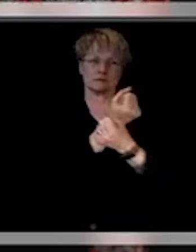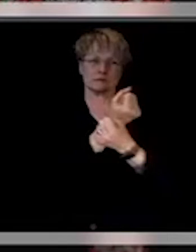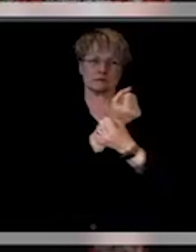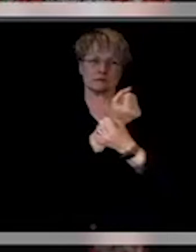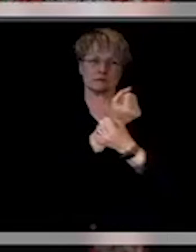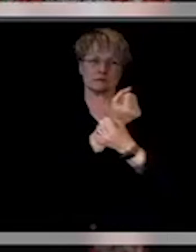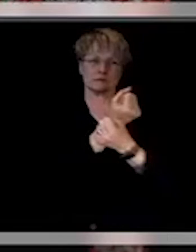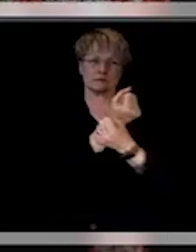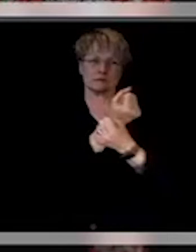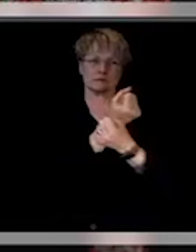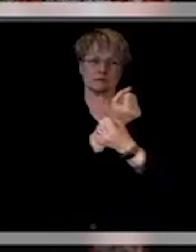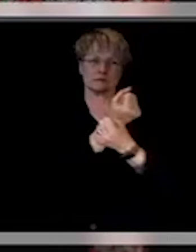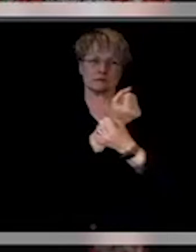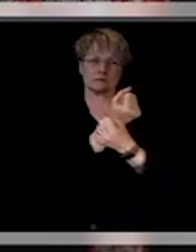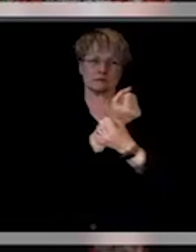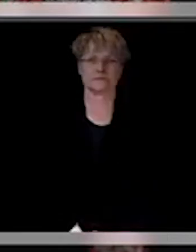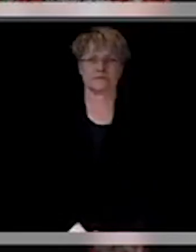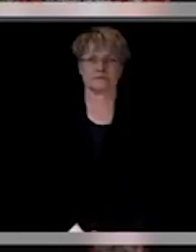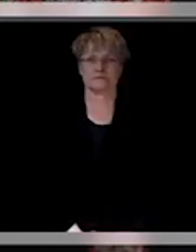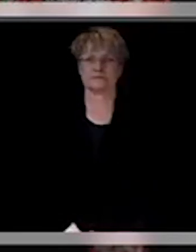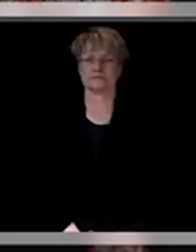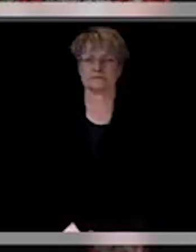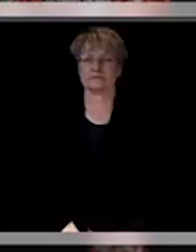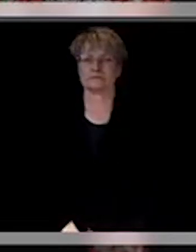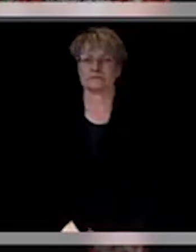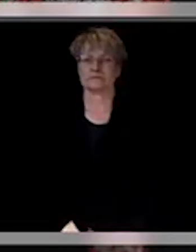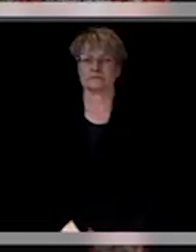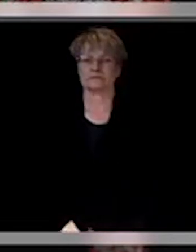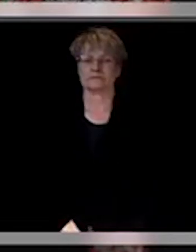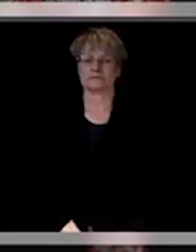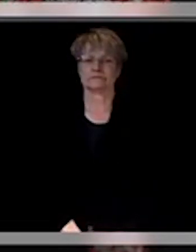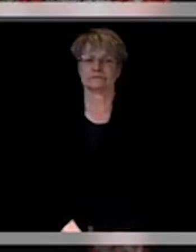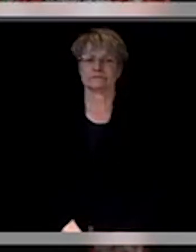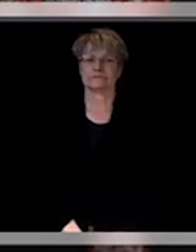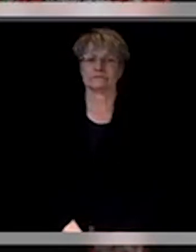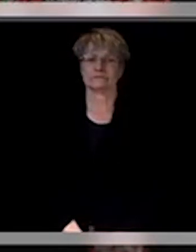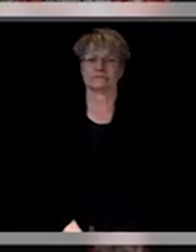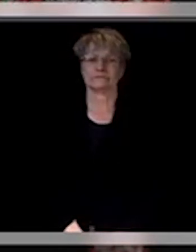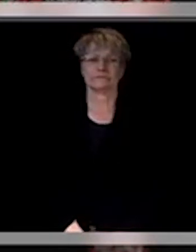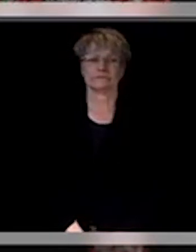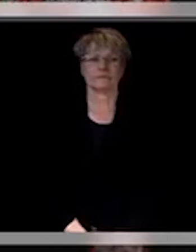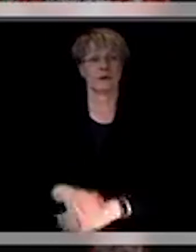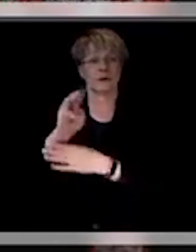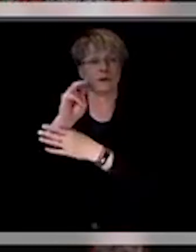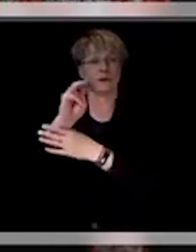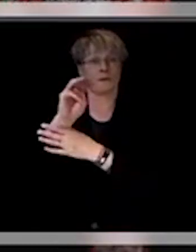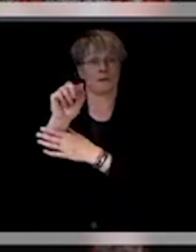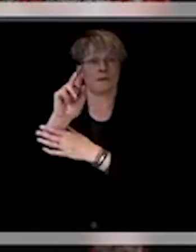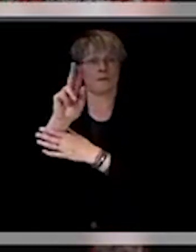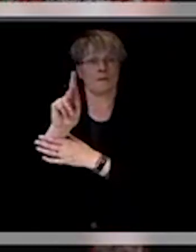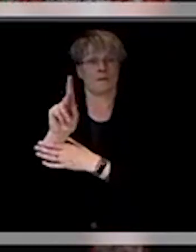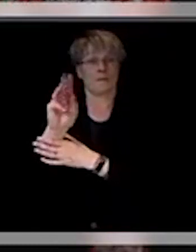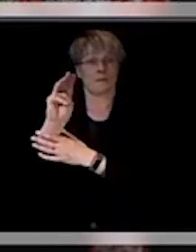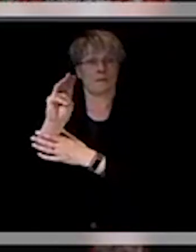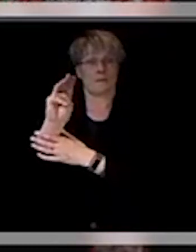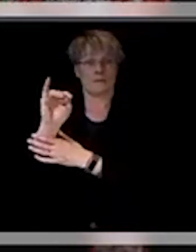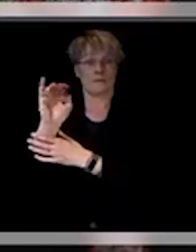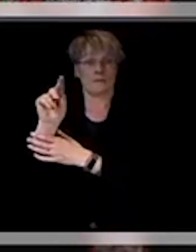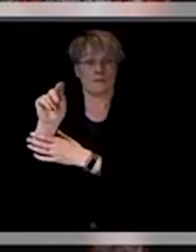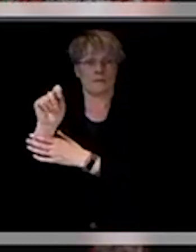So, for us, I just wanted to say, you know I can't speak to the clinics, right, but in